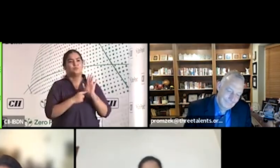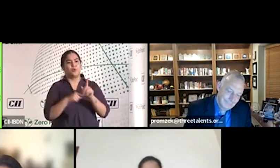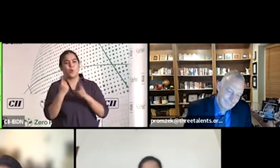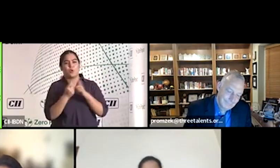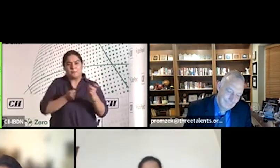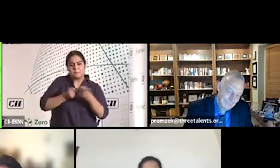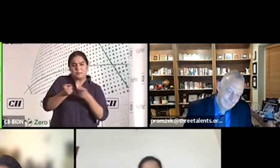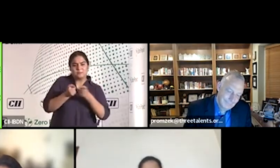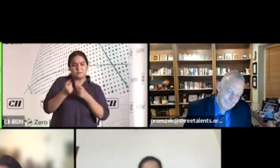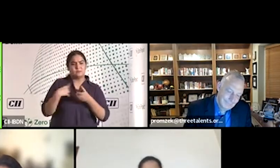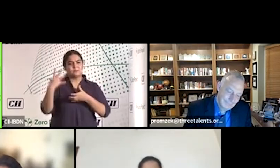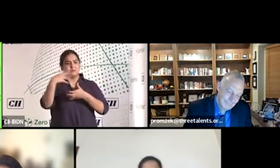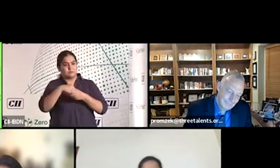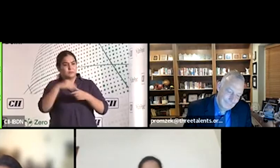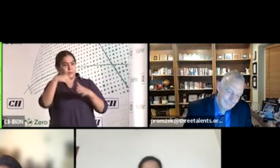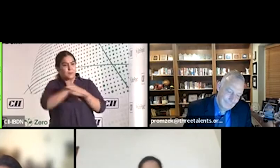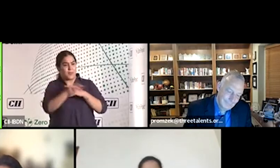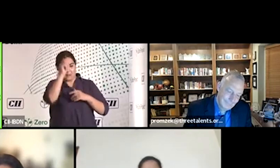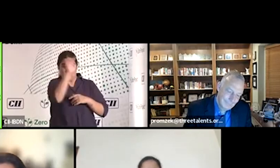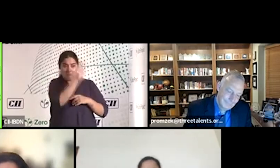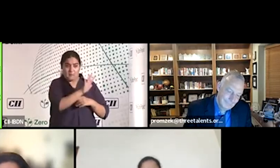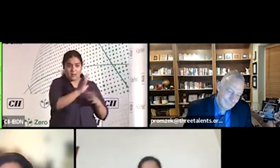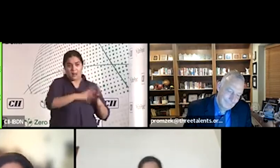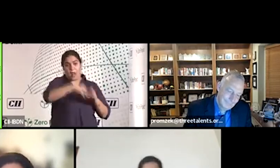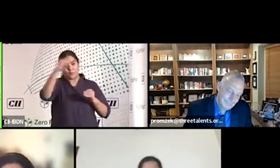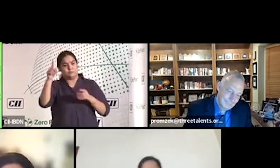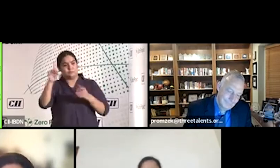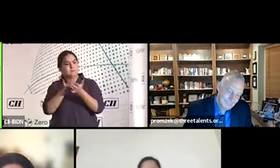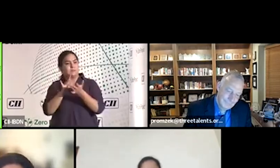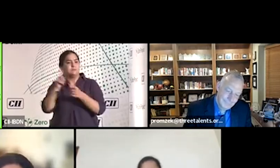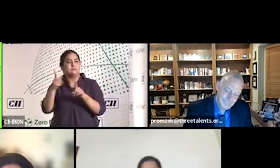which as everyone in the room knows, is a lot of people with disabilities.